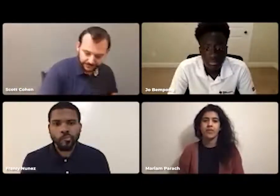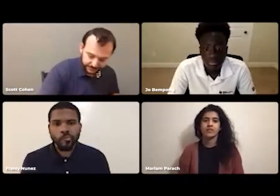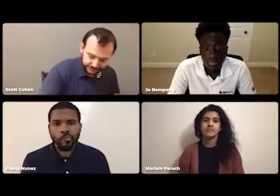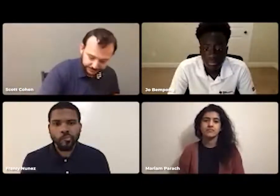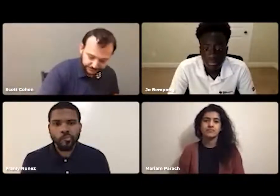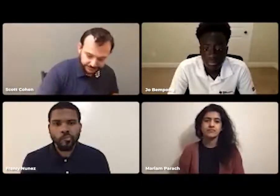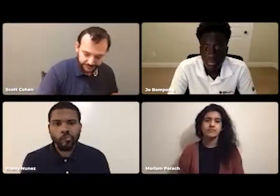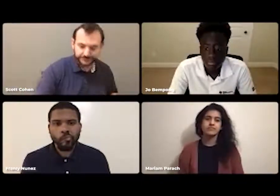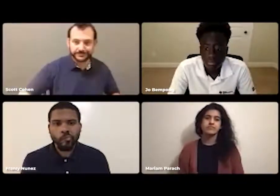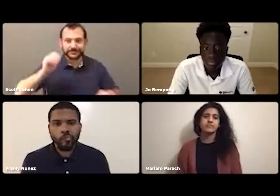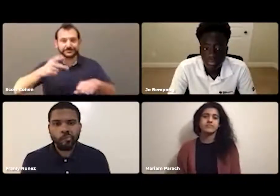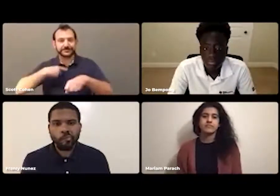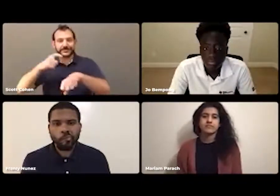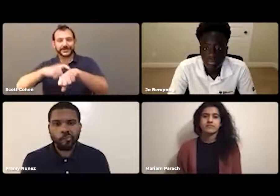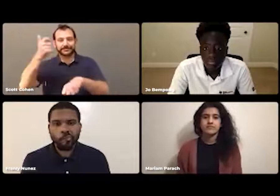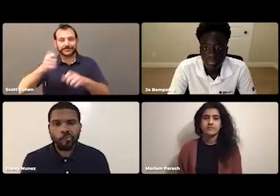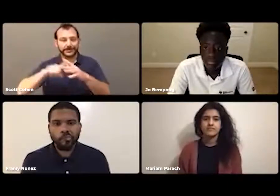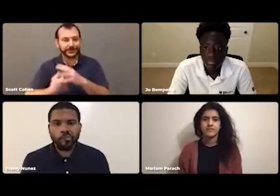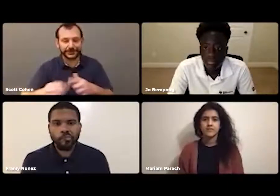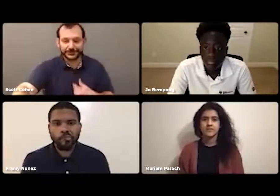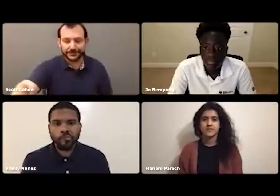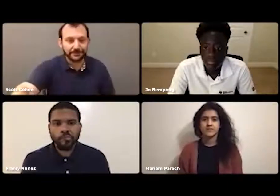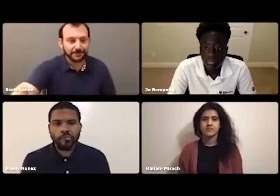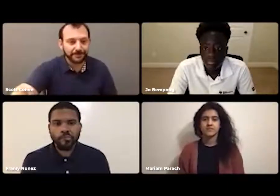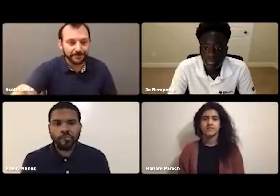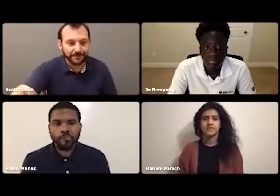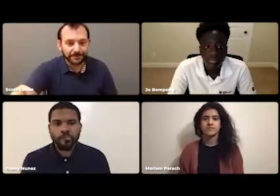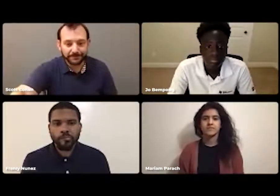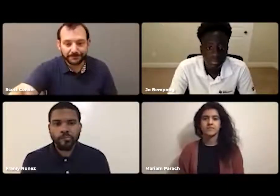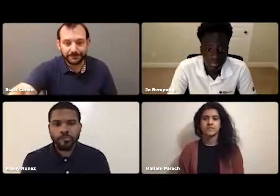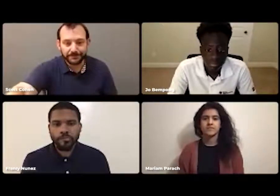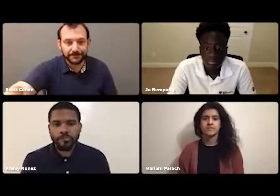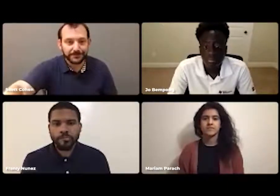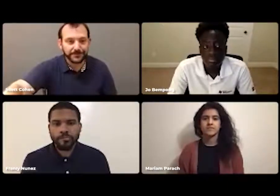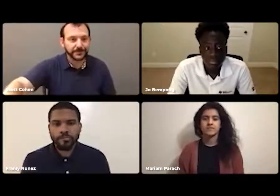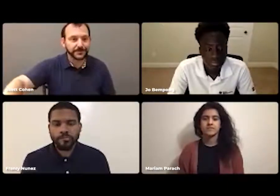And, it's showtime!